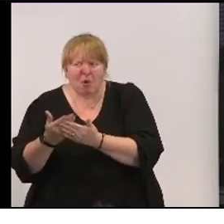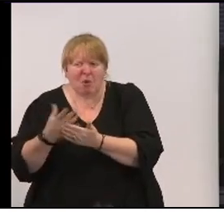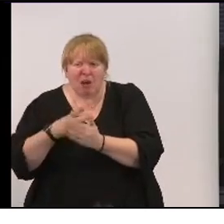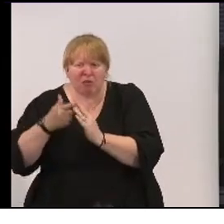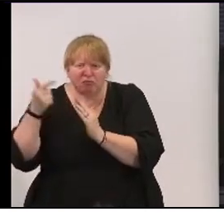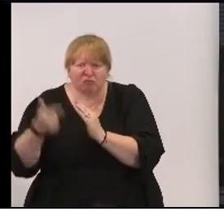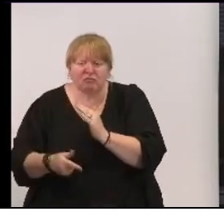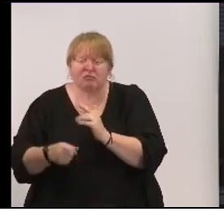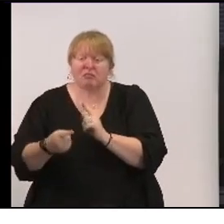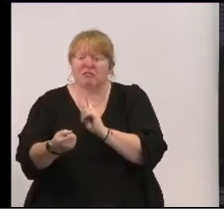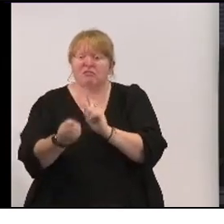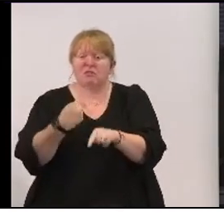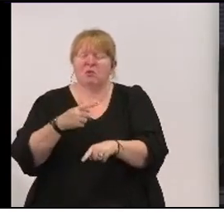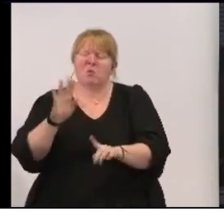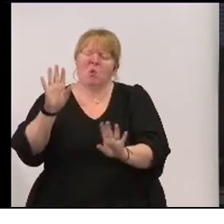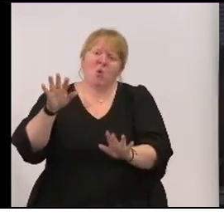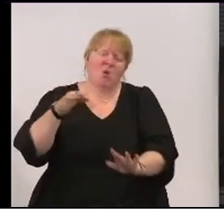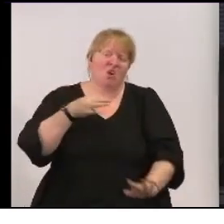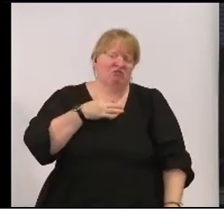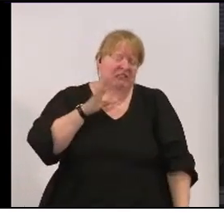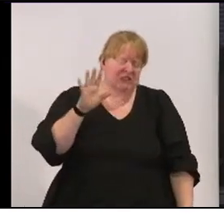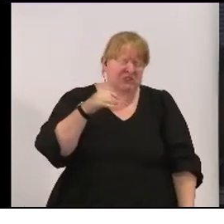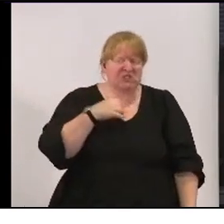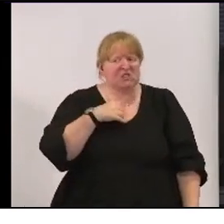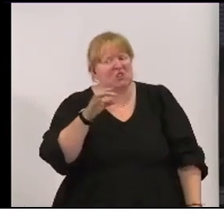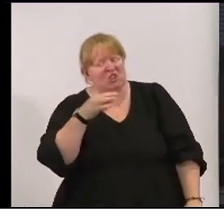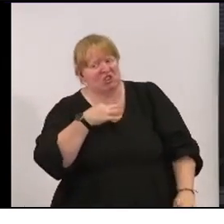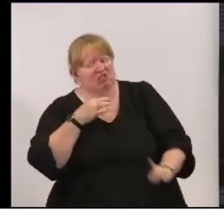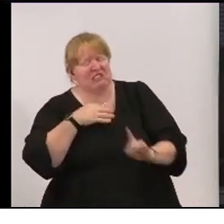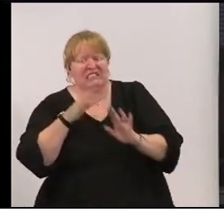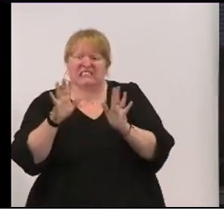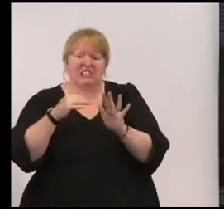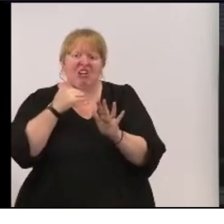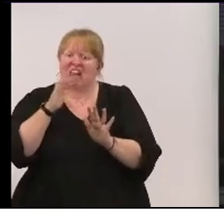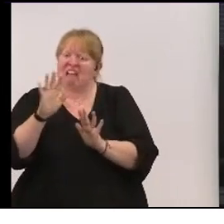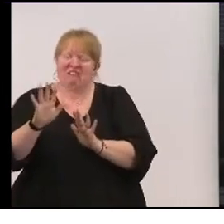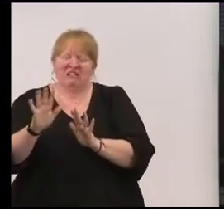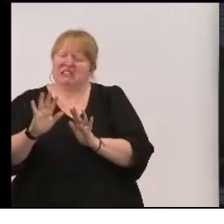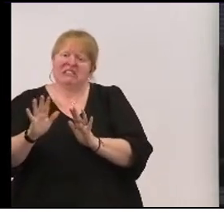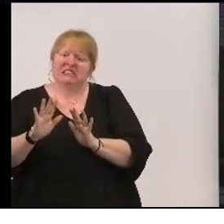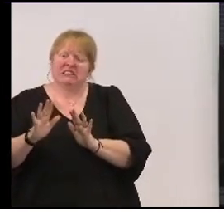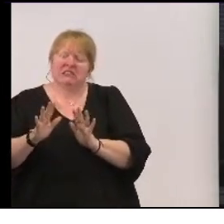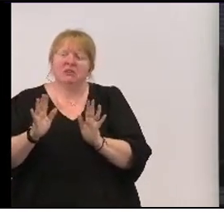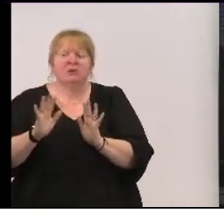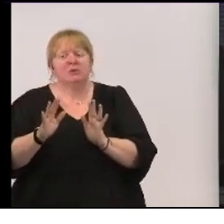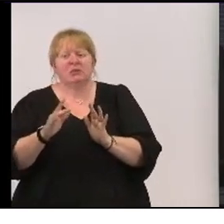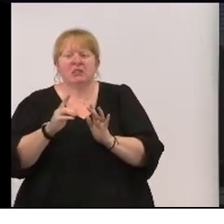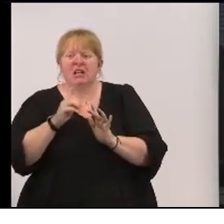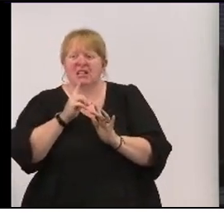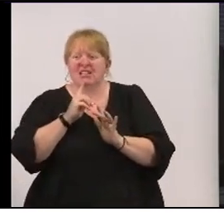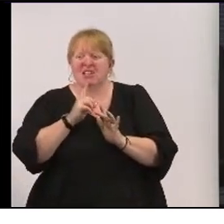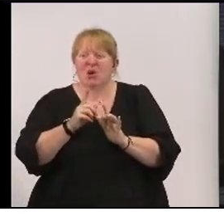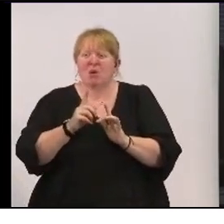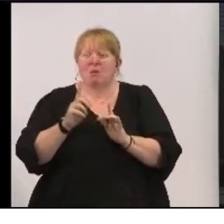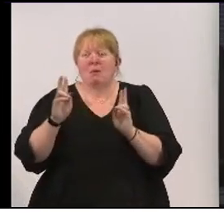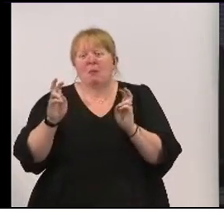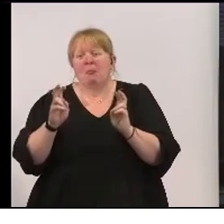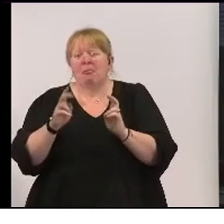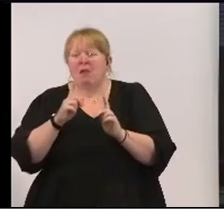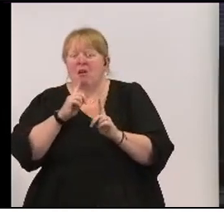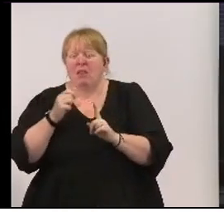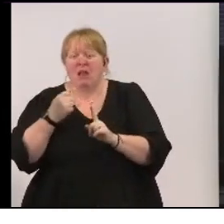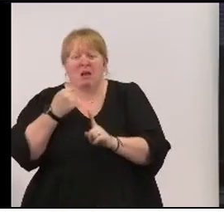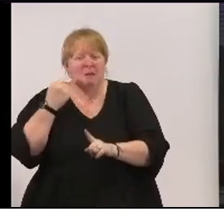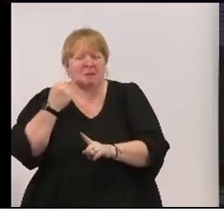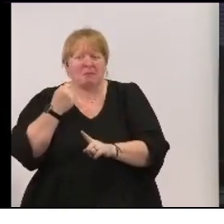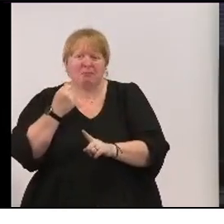get the answer that the risk is still not enough. So that the ‘stick part’ or the ‘punishment’ is